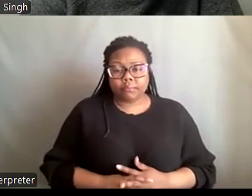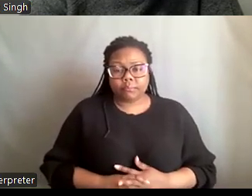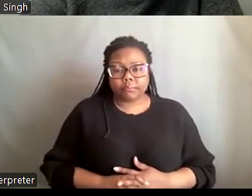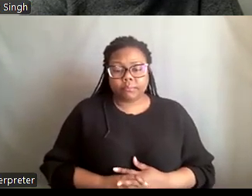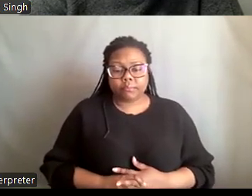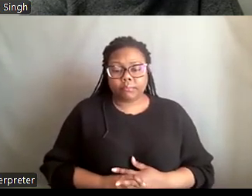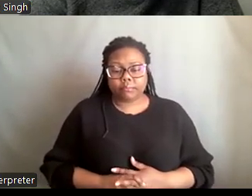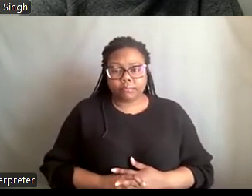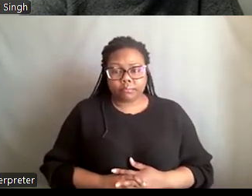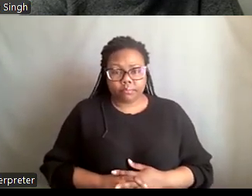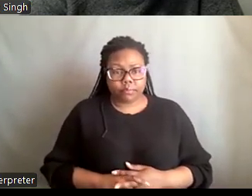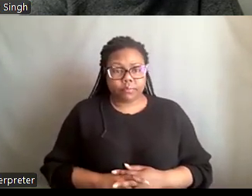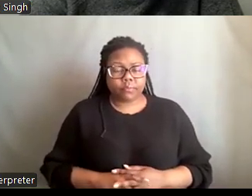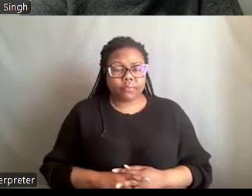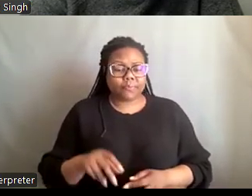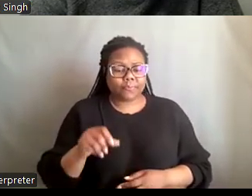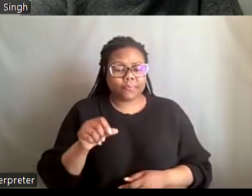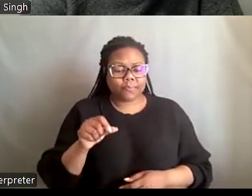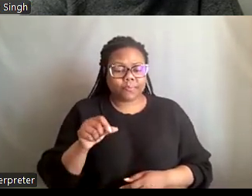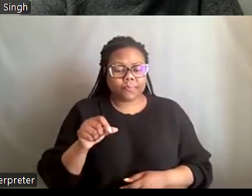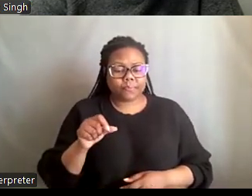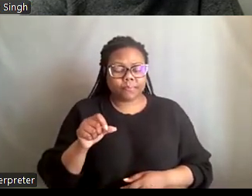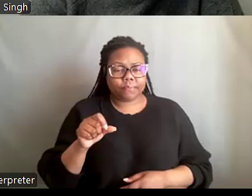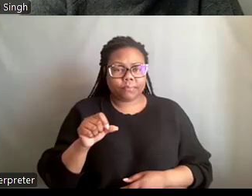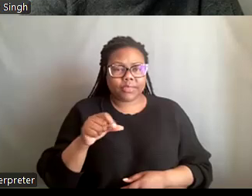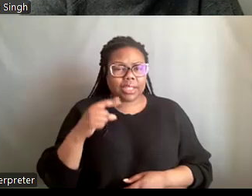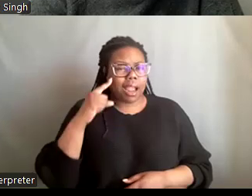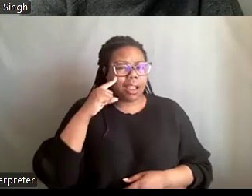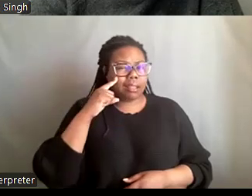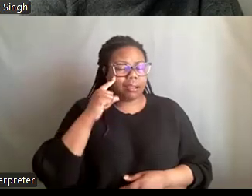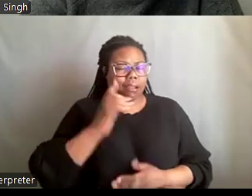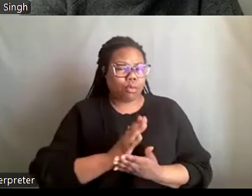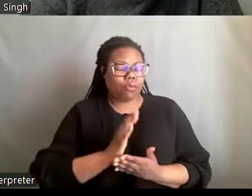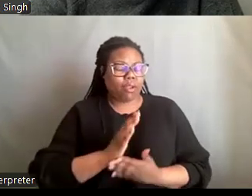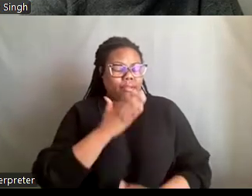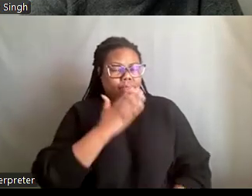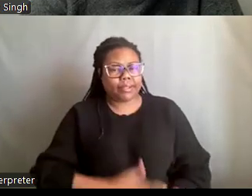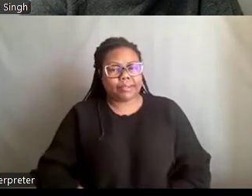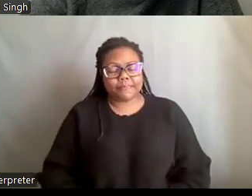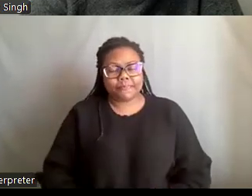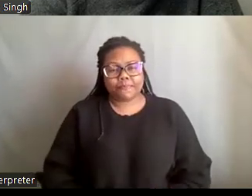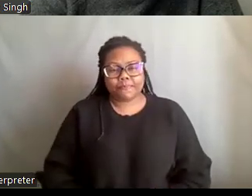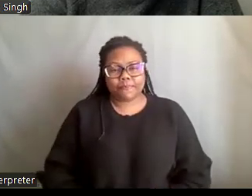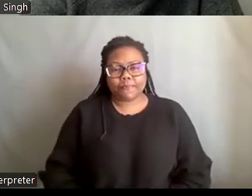Okay. » ANITA CAMERON: I think I'm